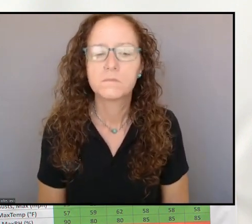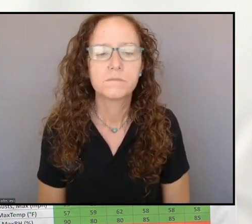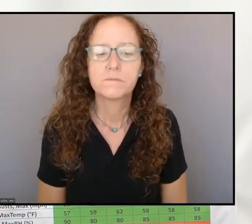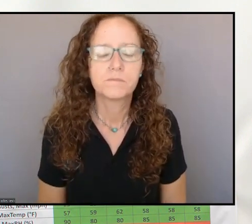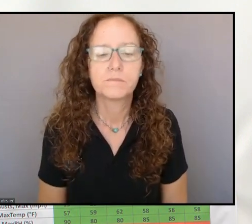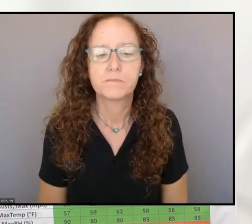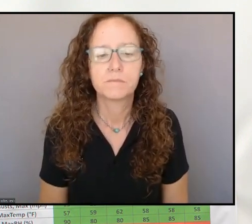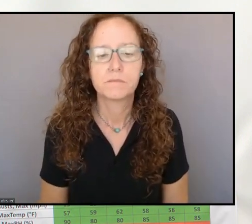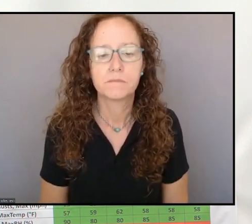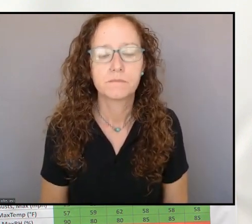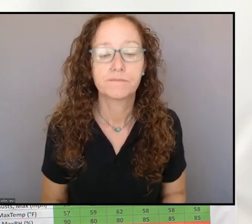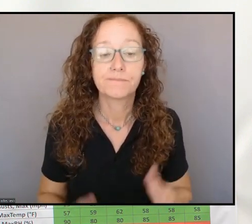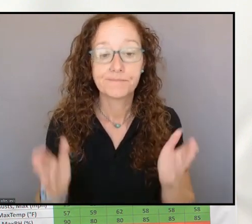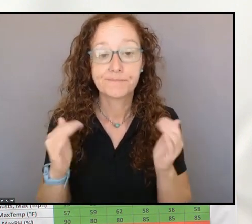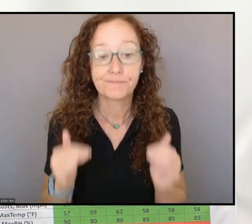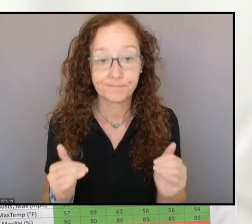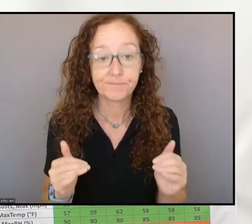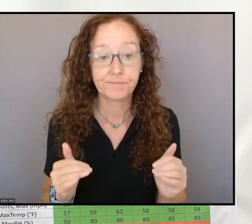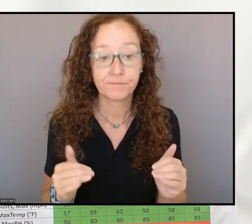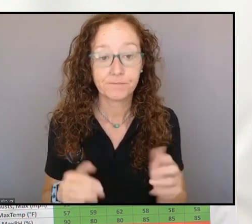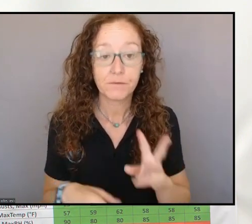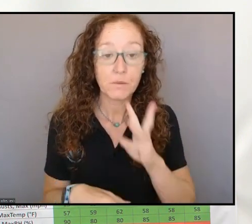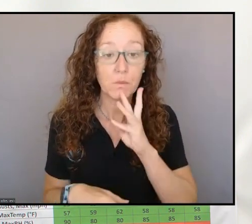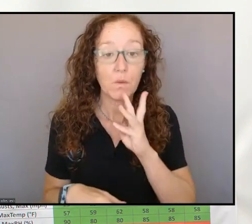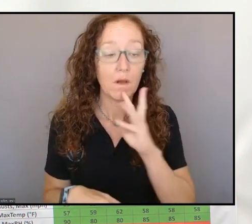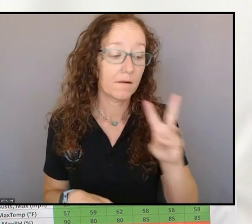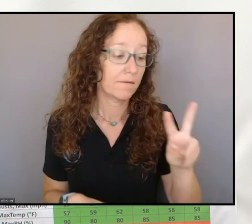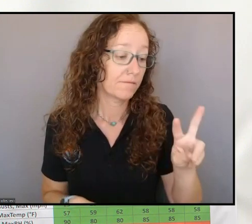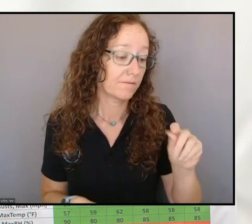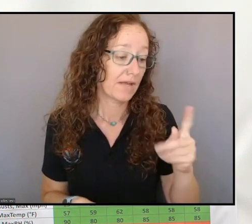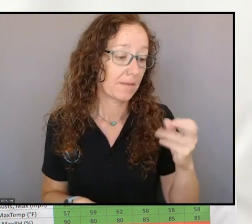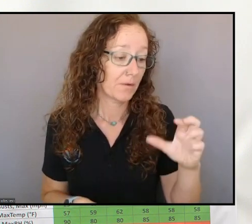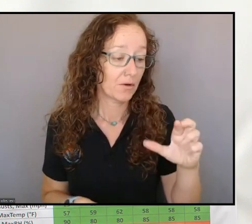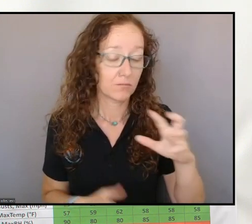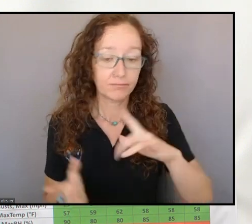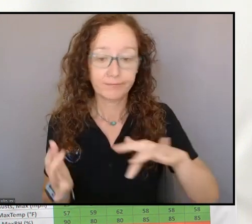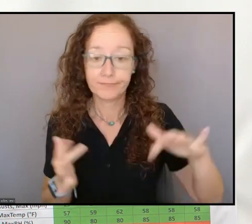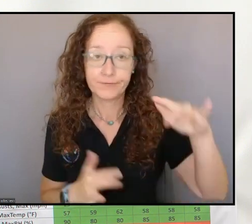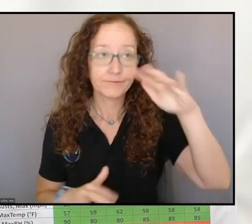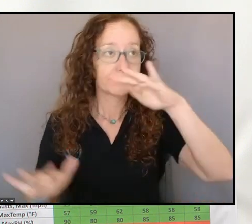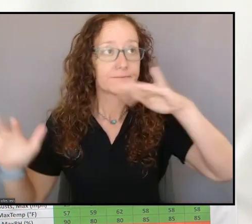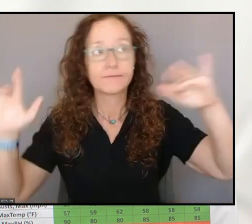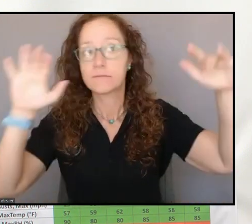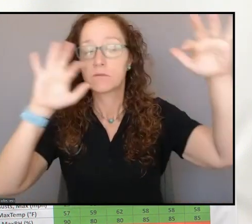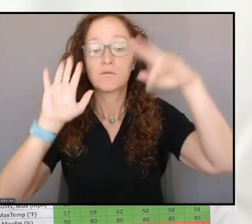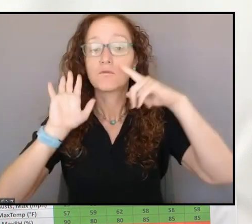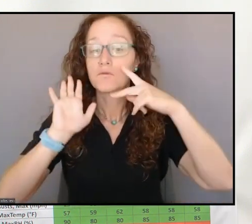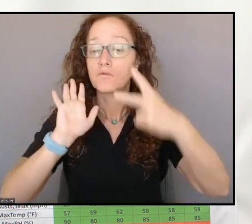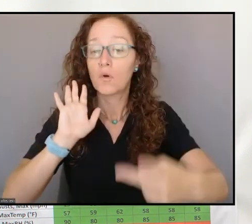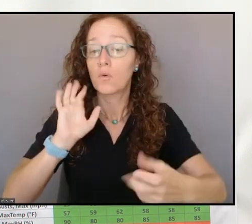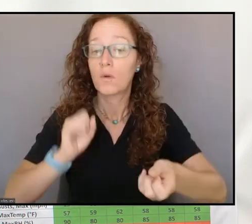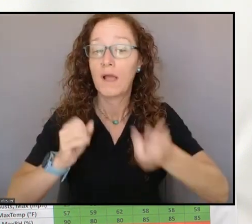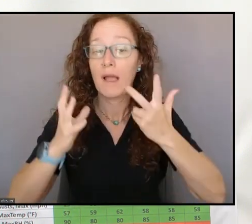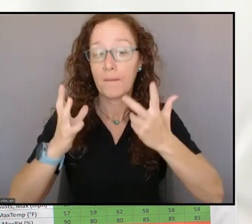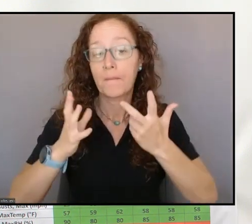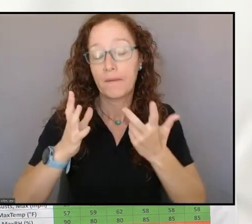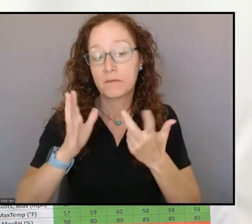see this-- so this is water vapor imagery. Gives us kind of a snapshot of the amount of moisture in the air. As I was mentioning